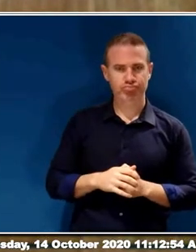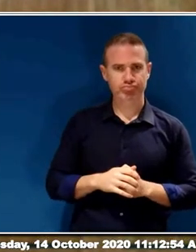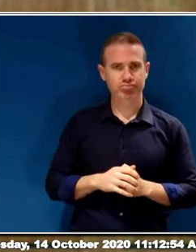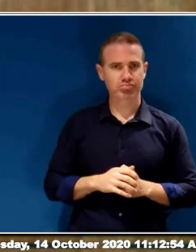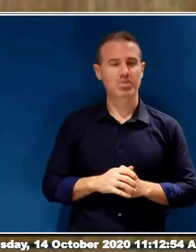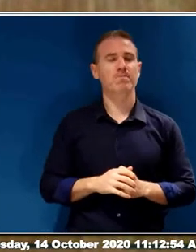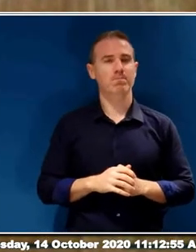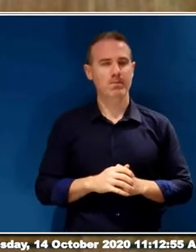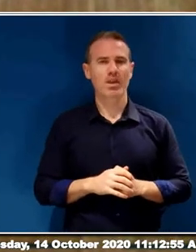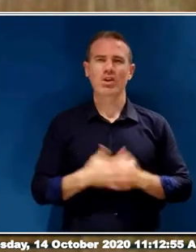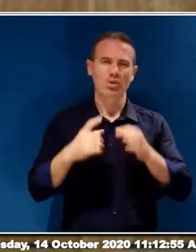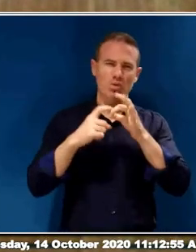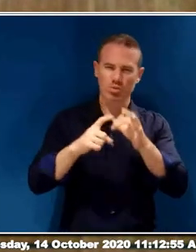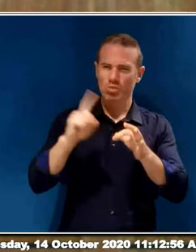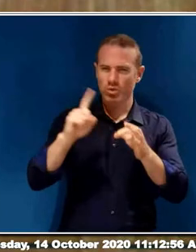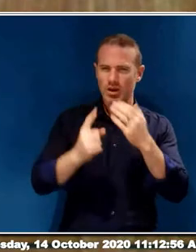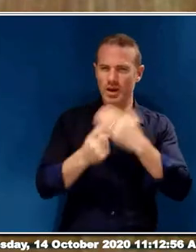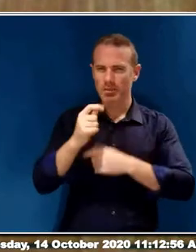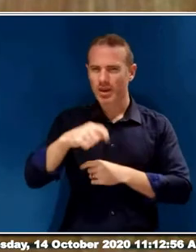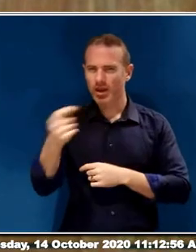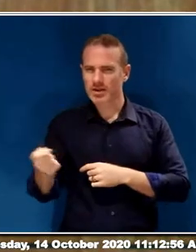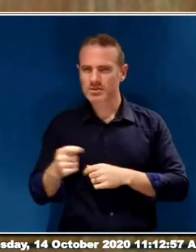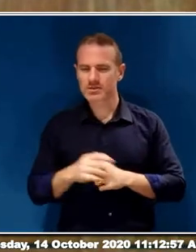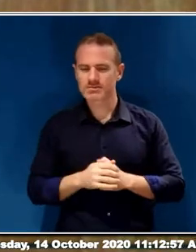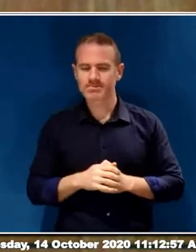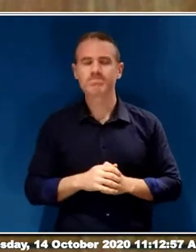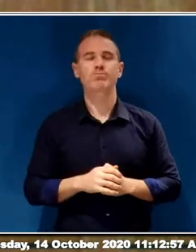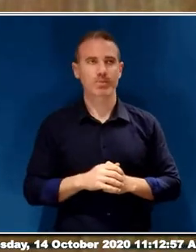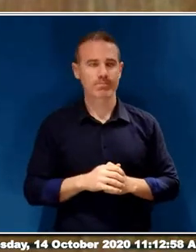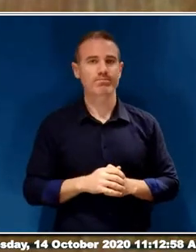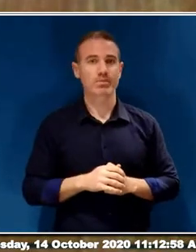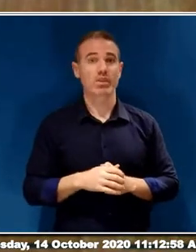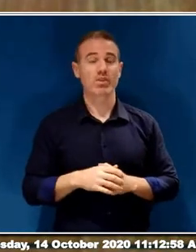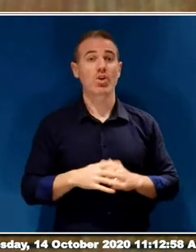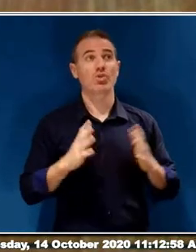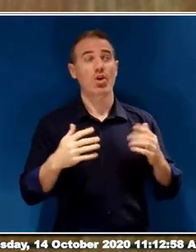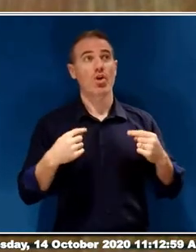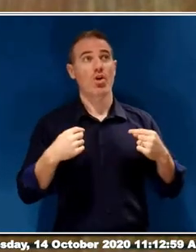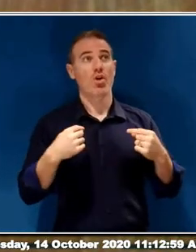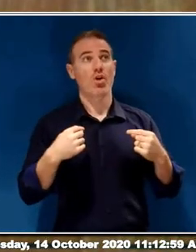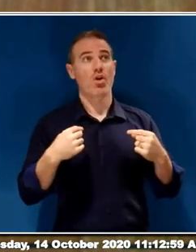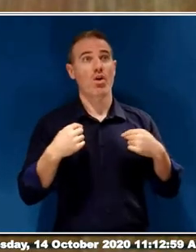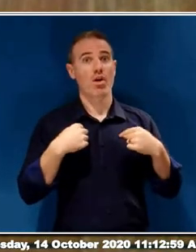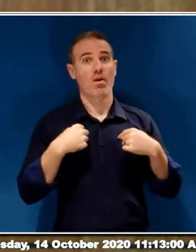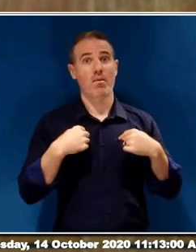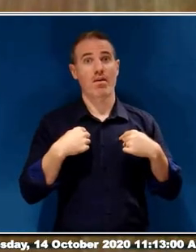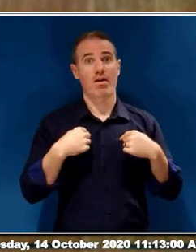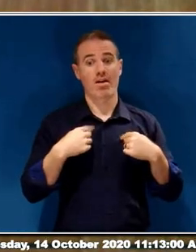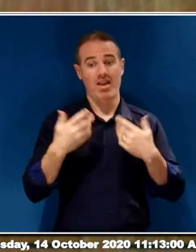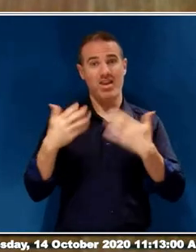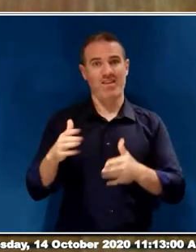I left Kobe at home with my partner, I had needed to return to work.